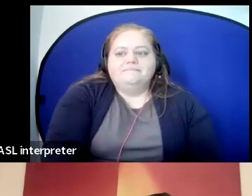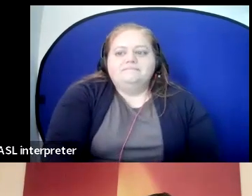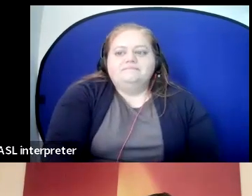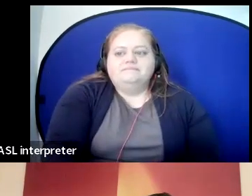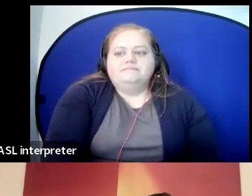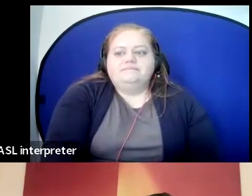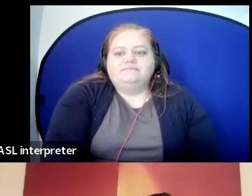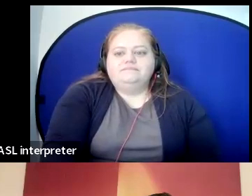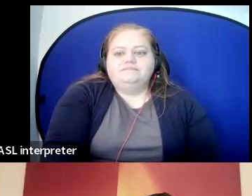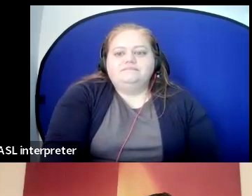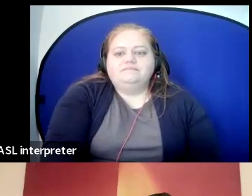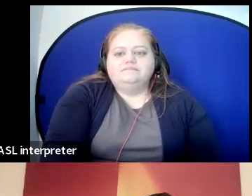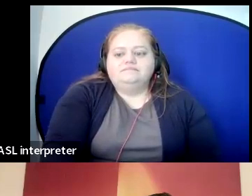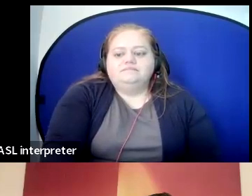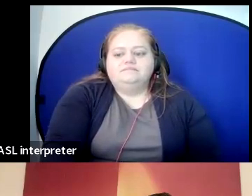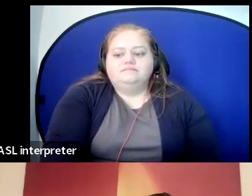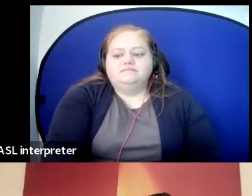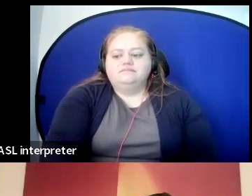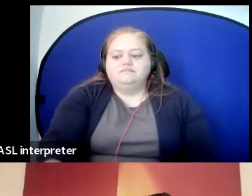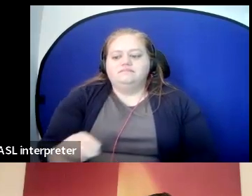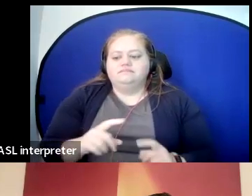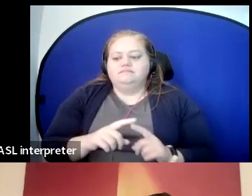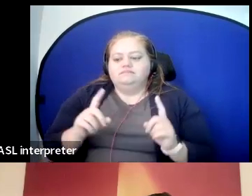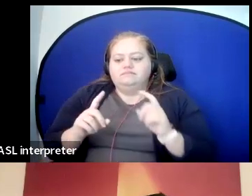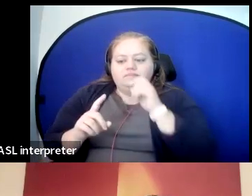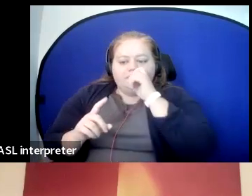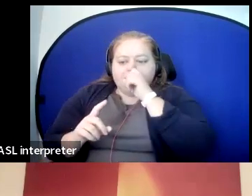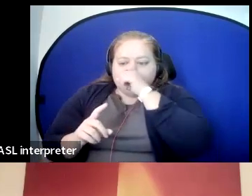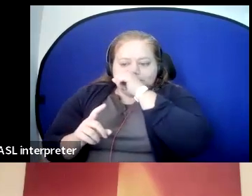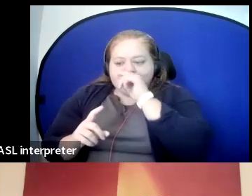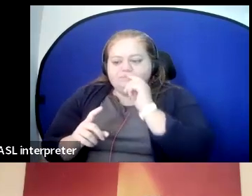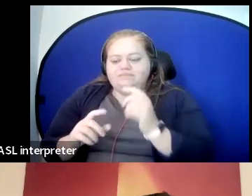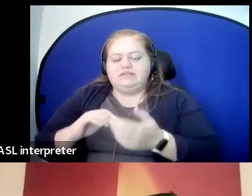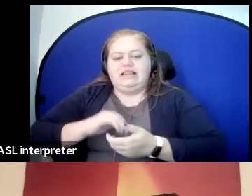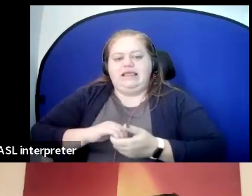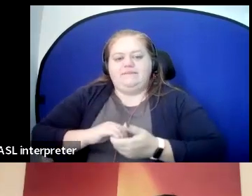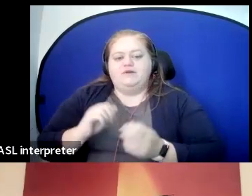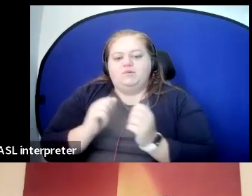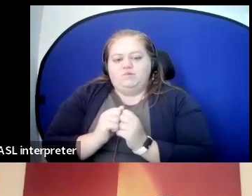So collaborating with publishing platforms, we would definitely love to do it.